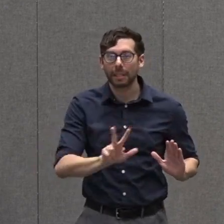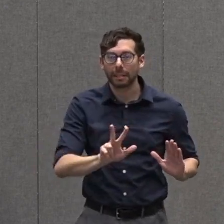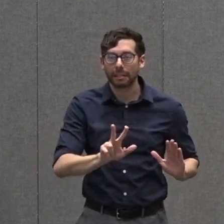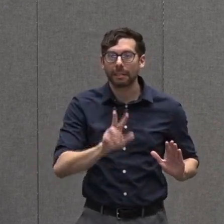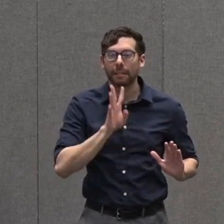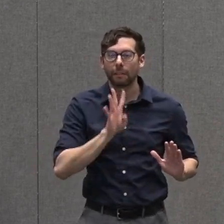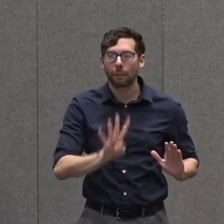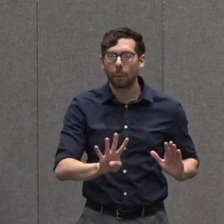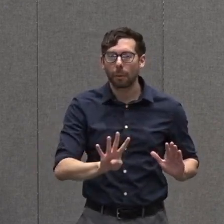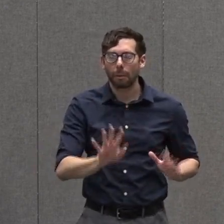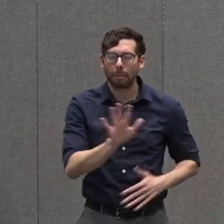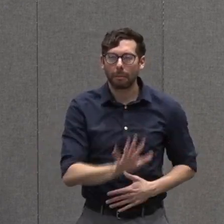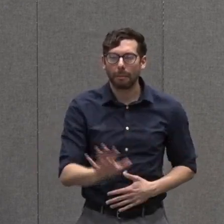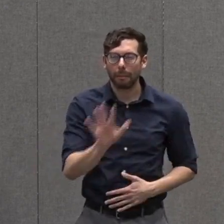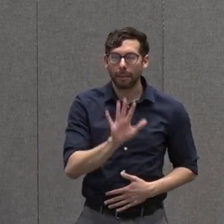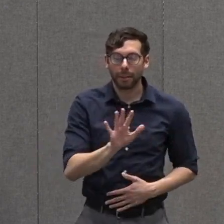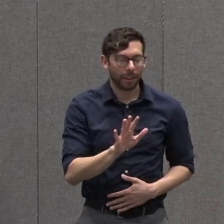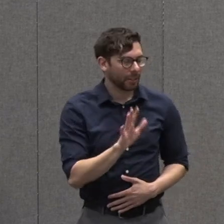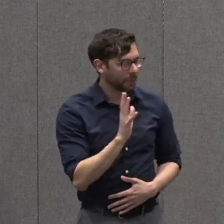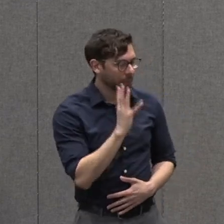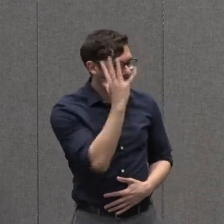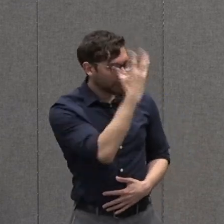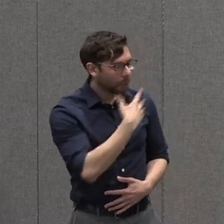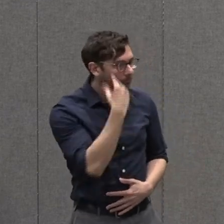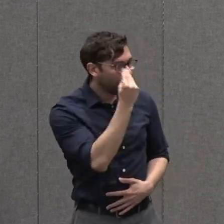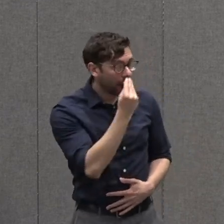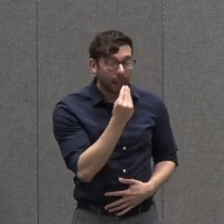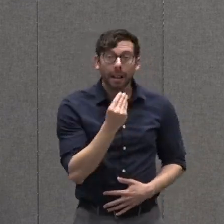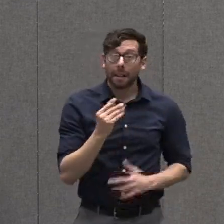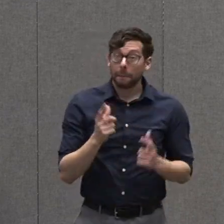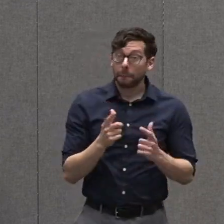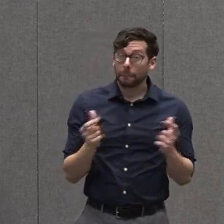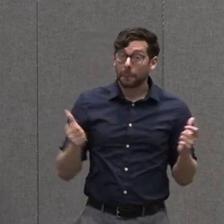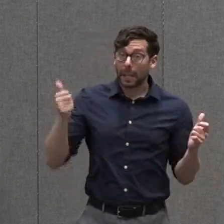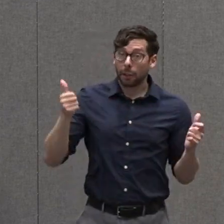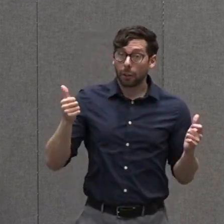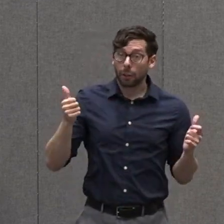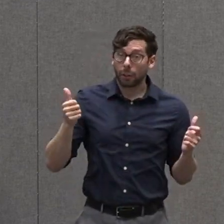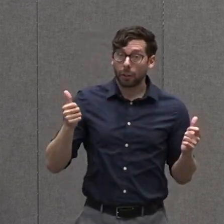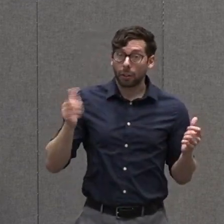And she's larger than the other snakes that I brought out, but she's still growing,